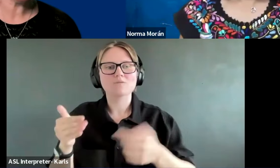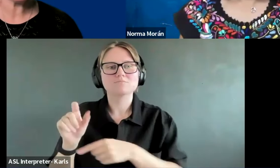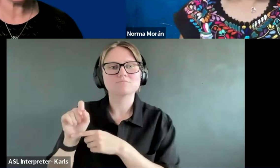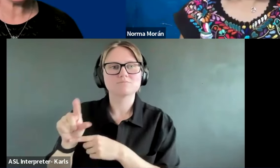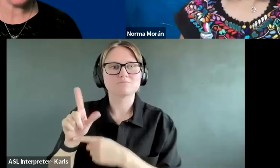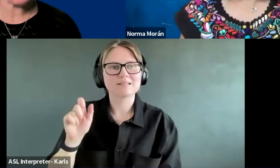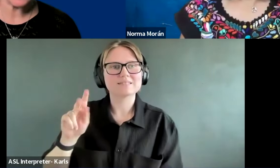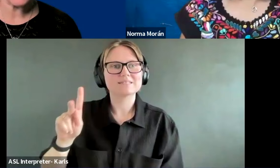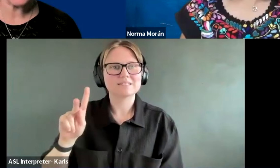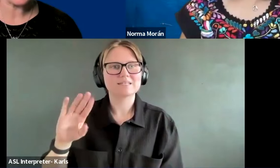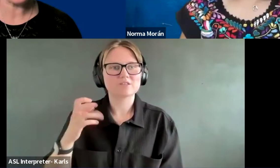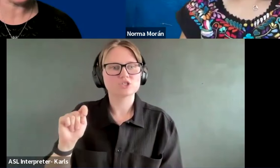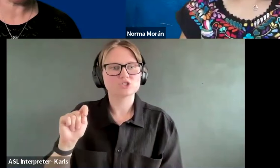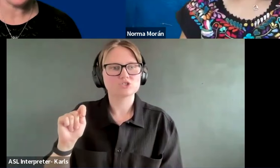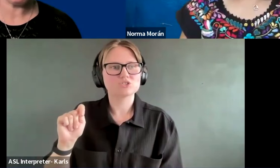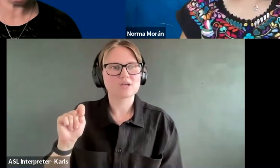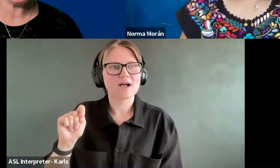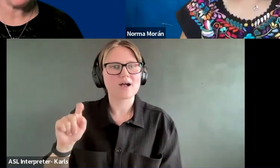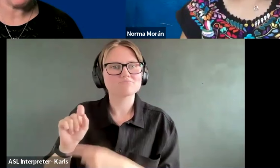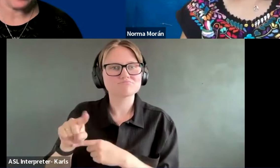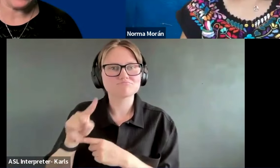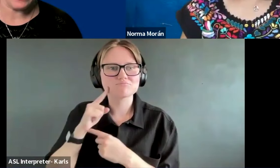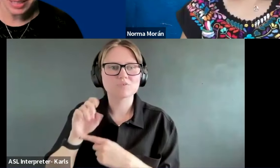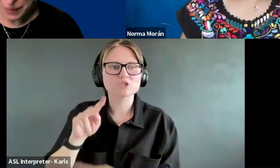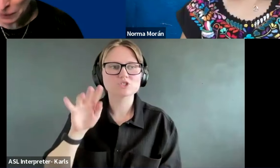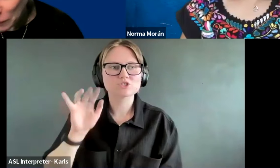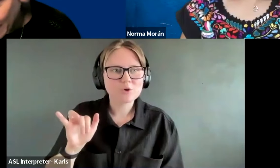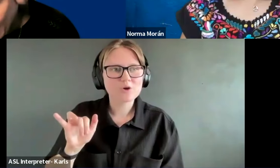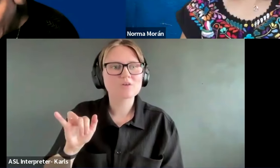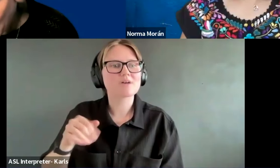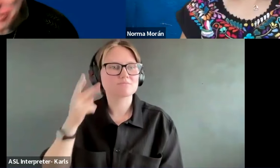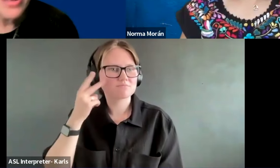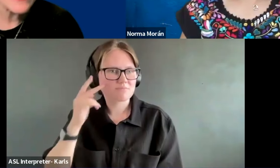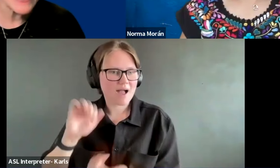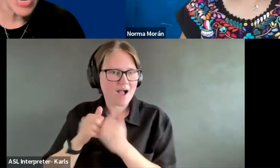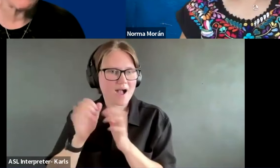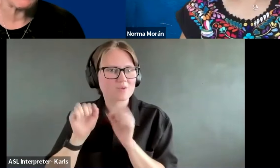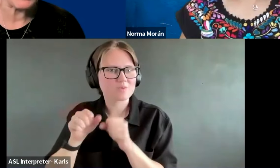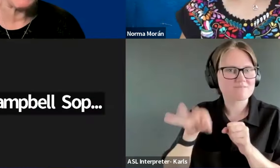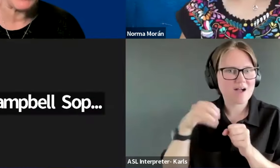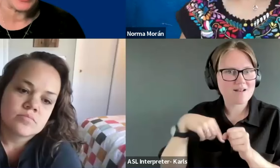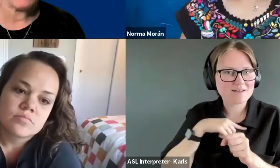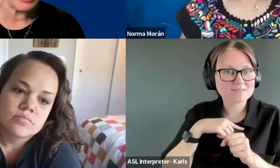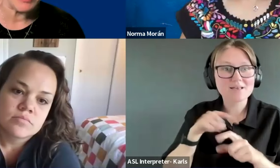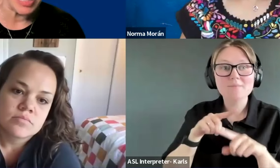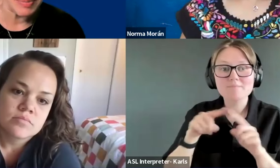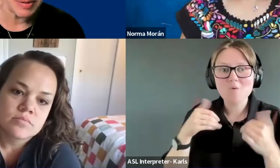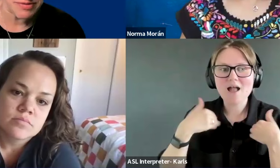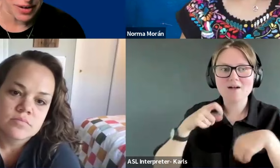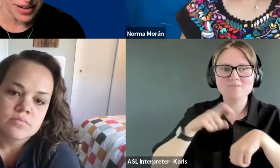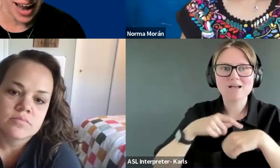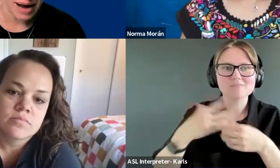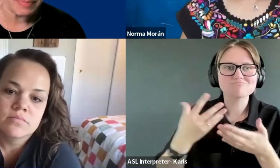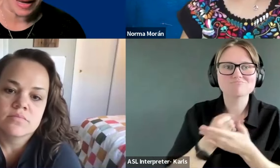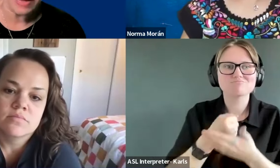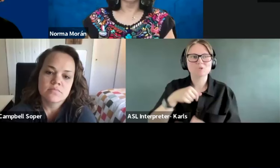to our survey and how you can find us. But we have time for Q&A, which makes me very happy.